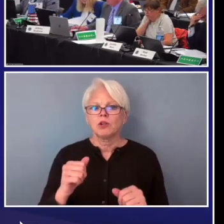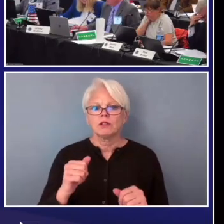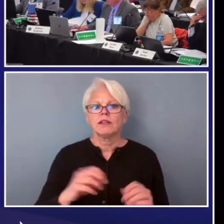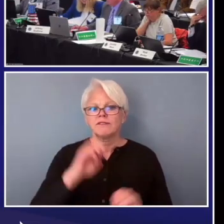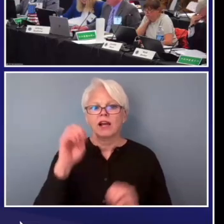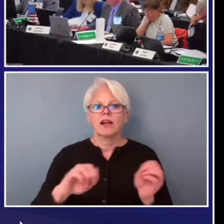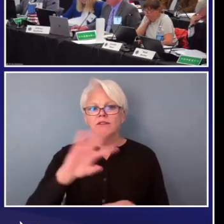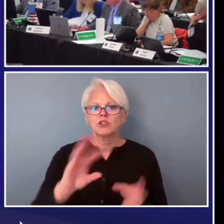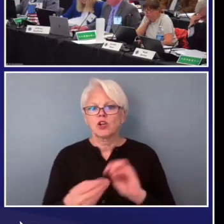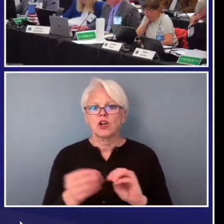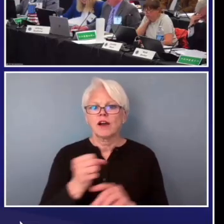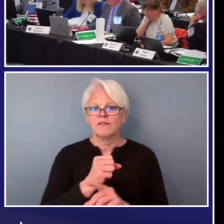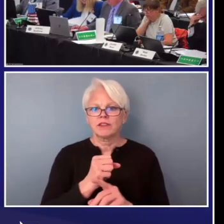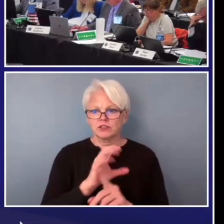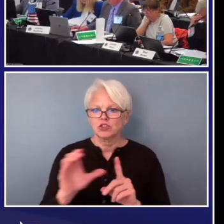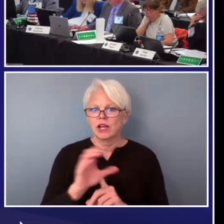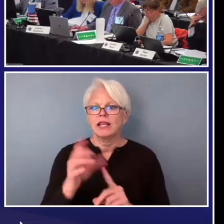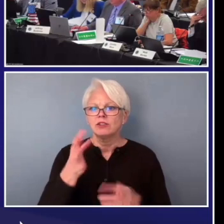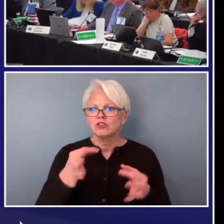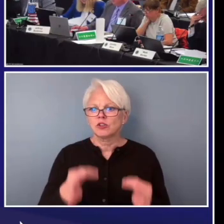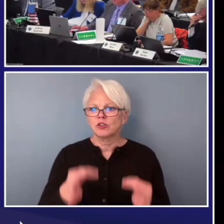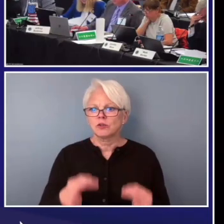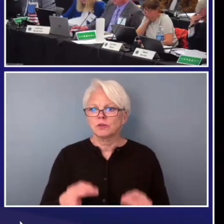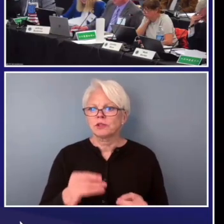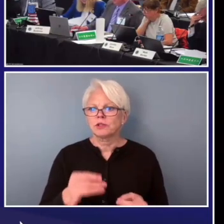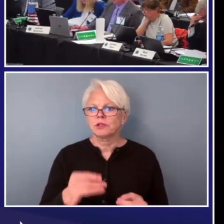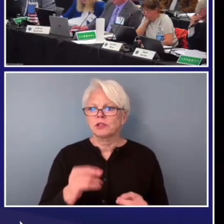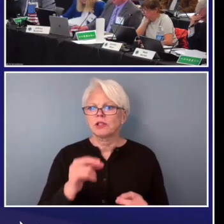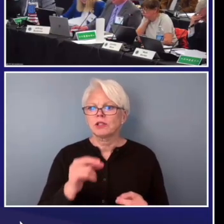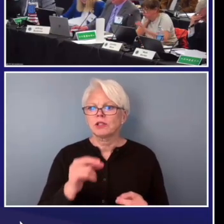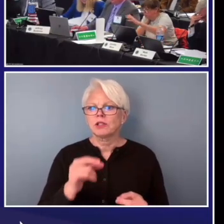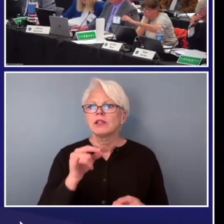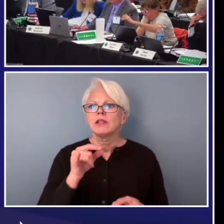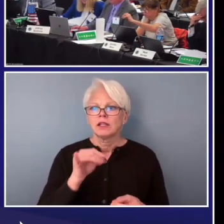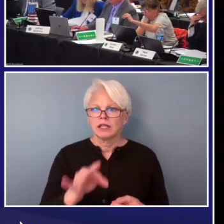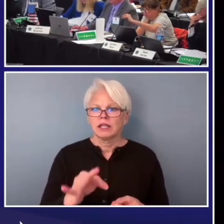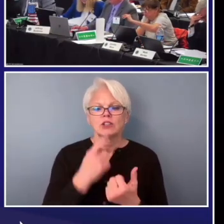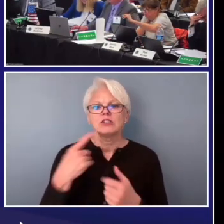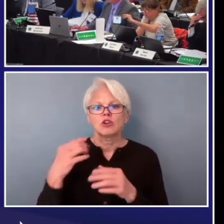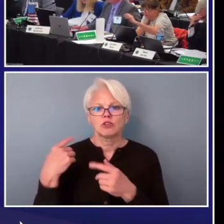and determining if the agency is a reliable authority. Shouldn't this just say, like, that